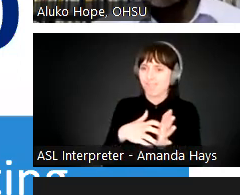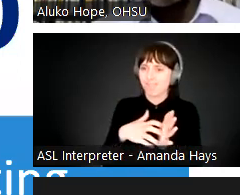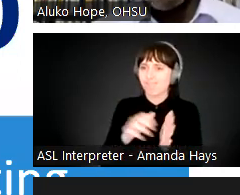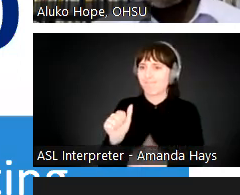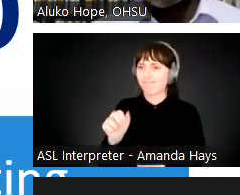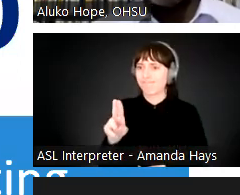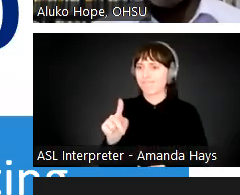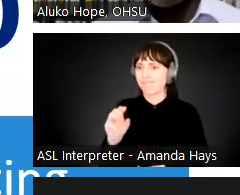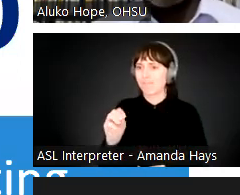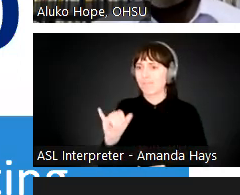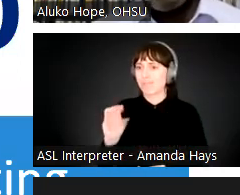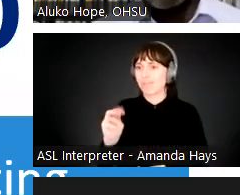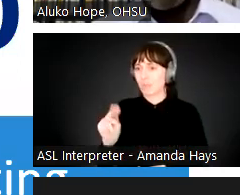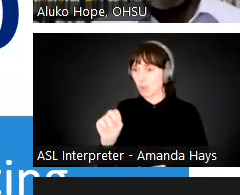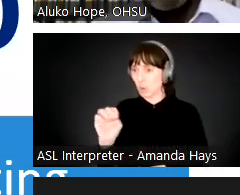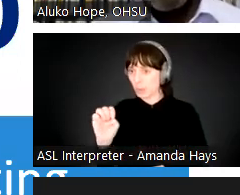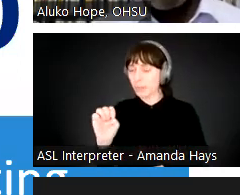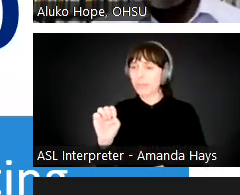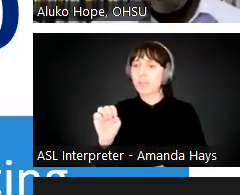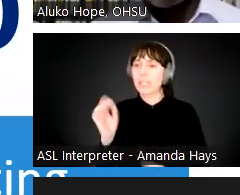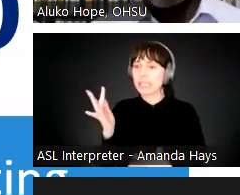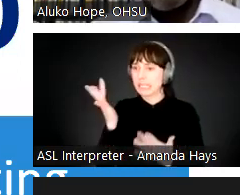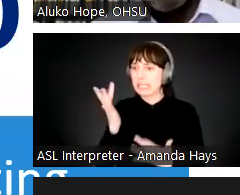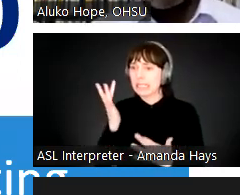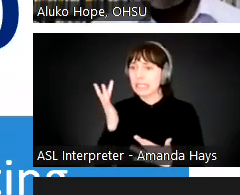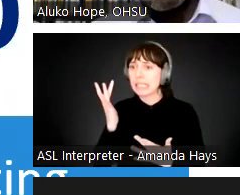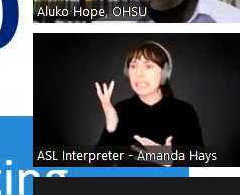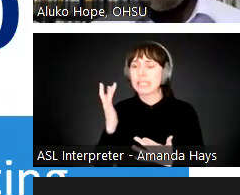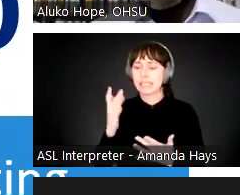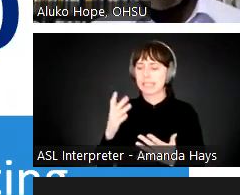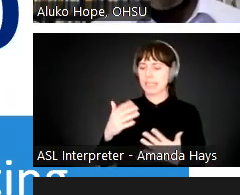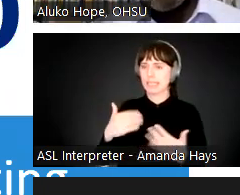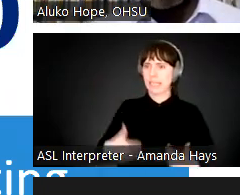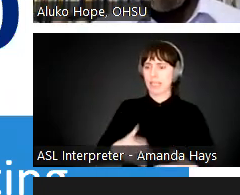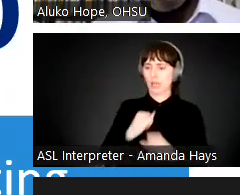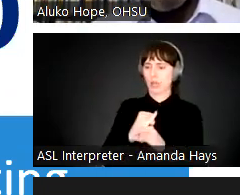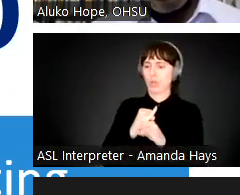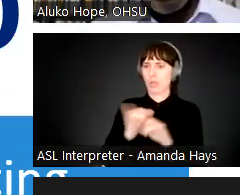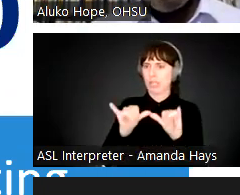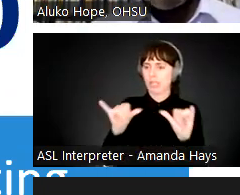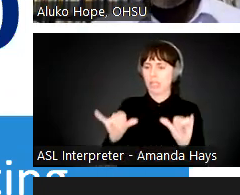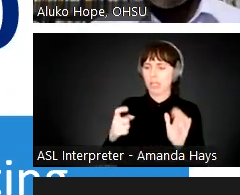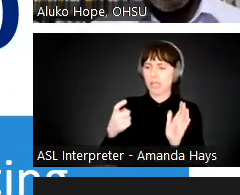you're seeing signs that the immune system is not able to recognize the difference